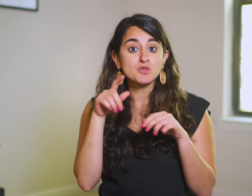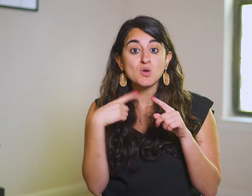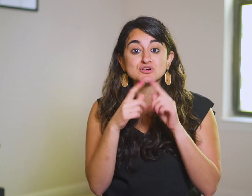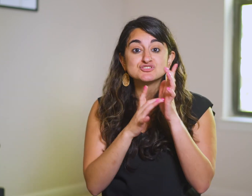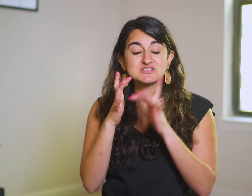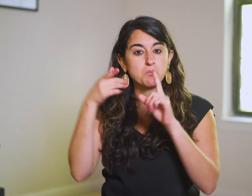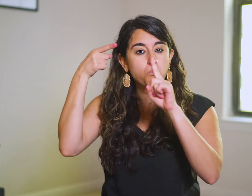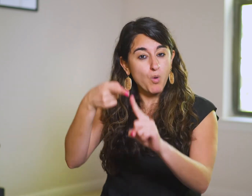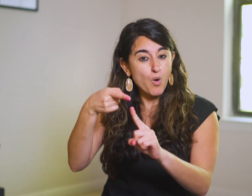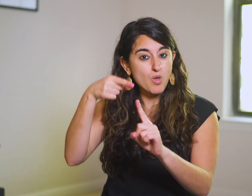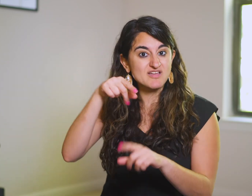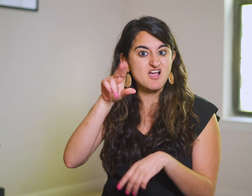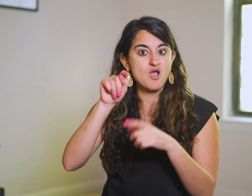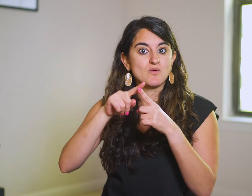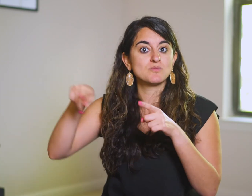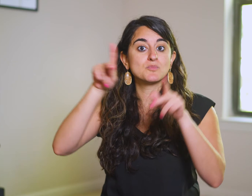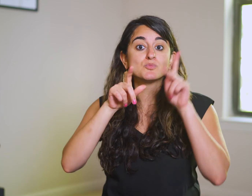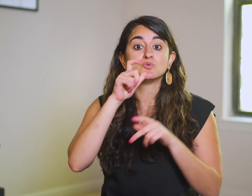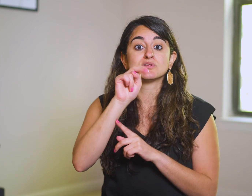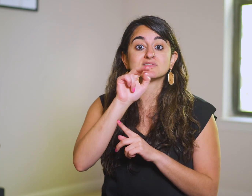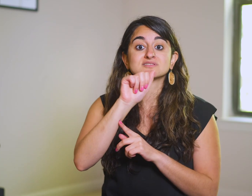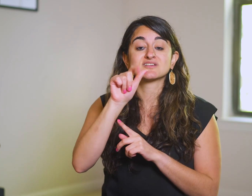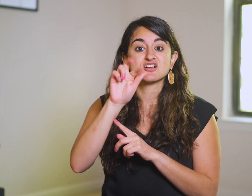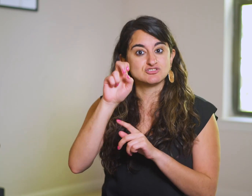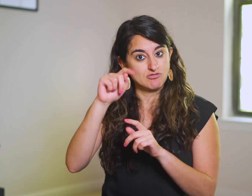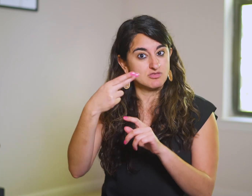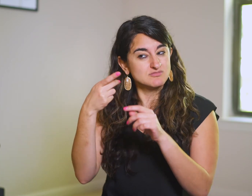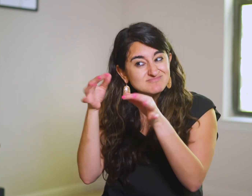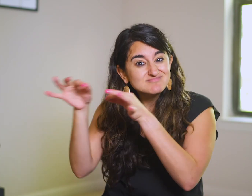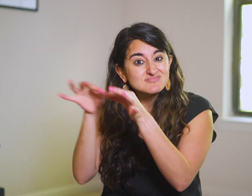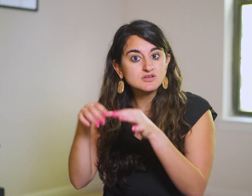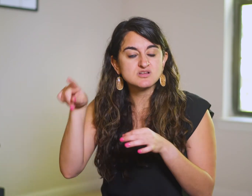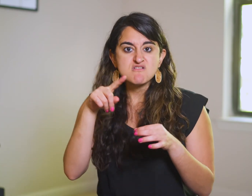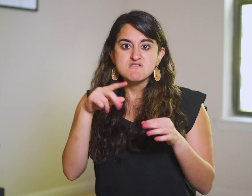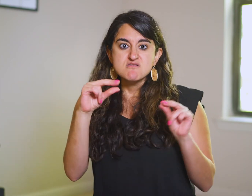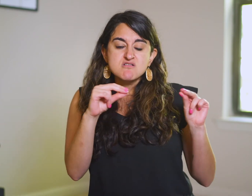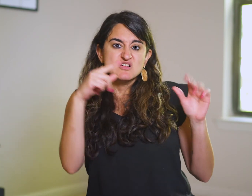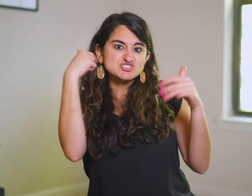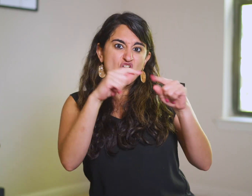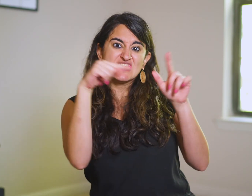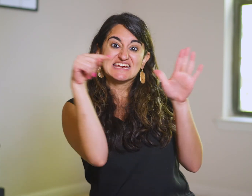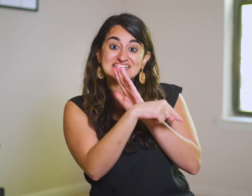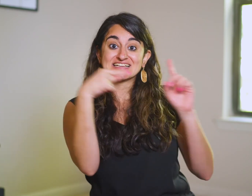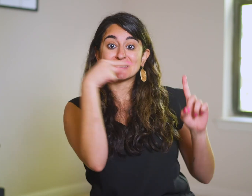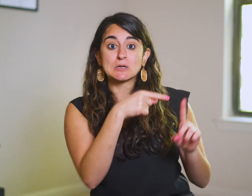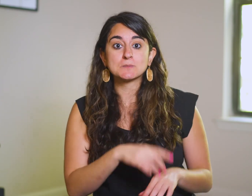When Jesus points this out to the people of Nazareth, they try to kill Him.